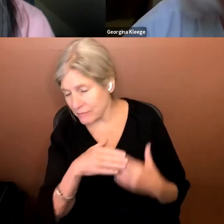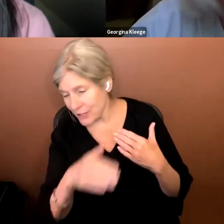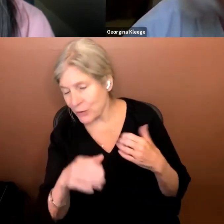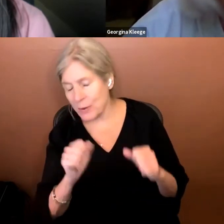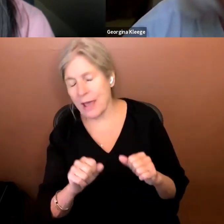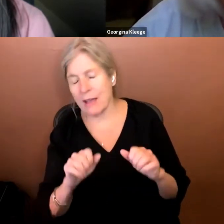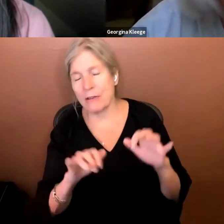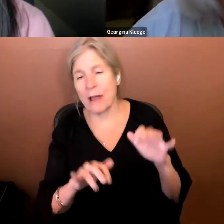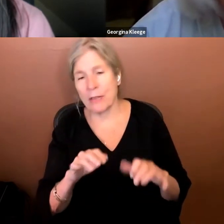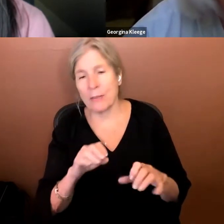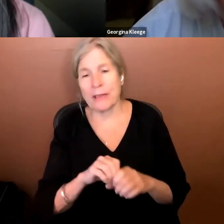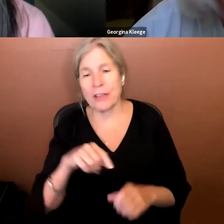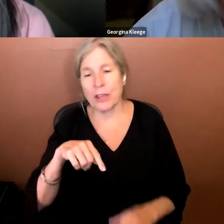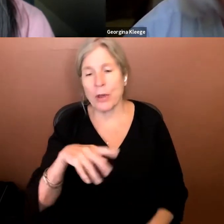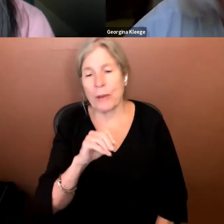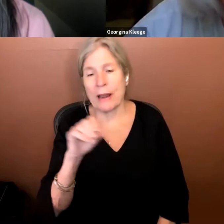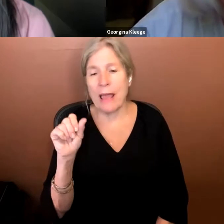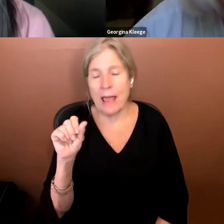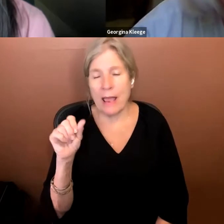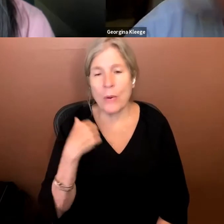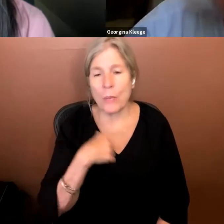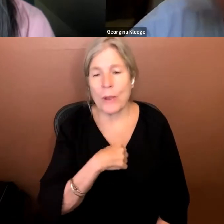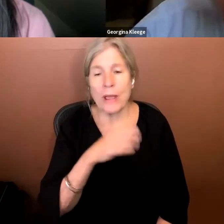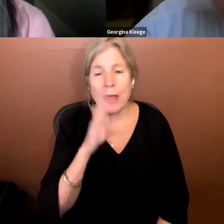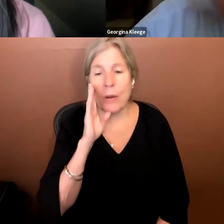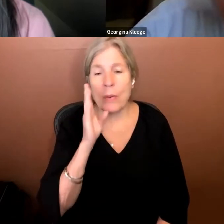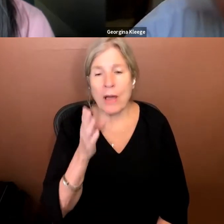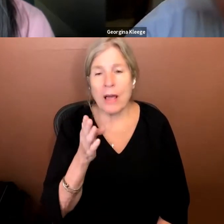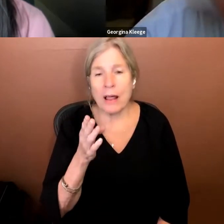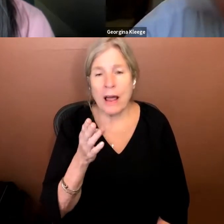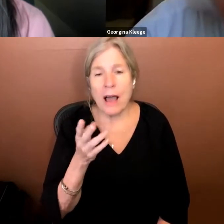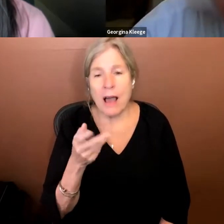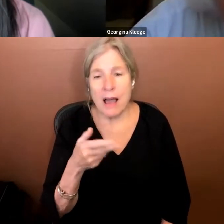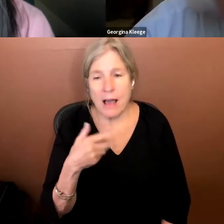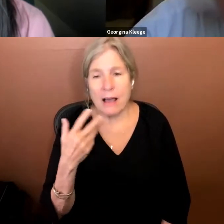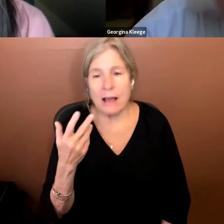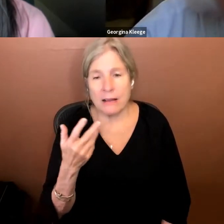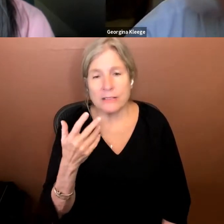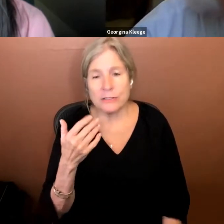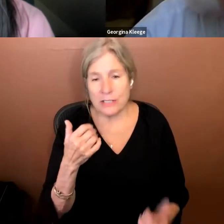Q&A. And we will attempt to address them.